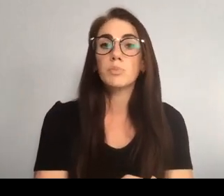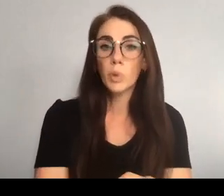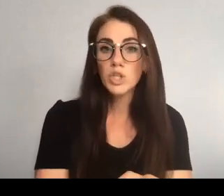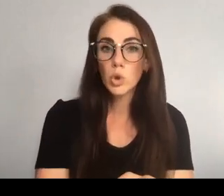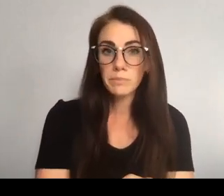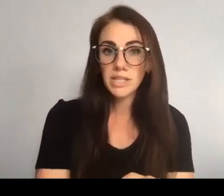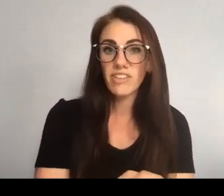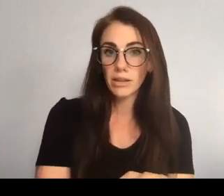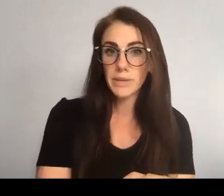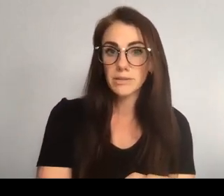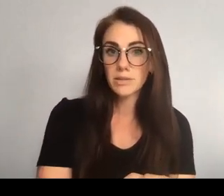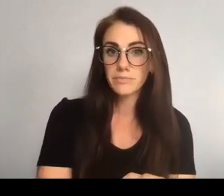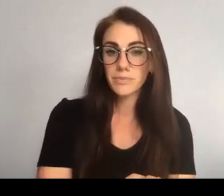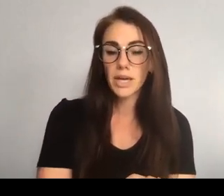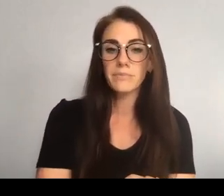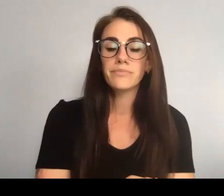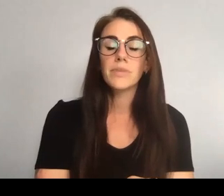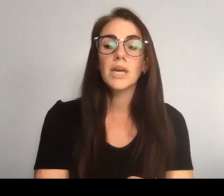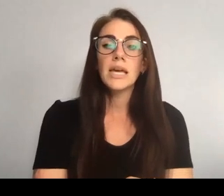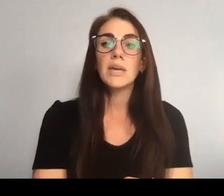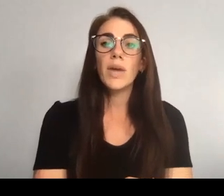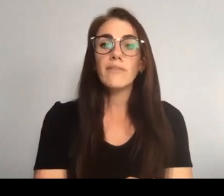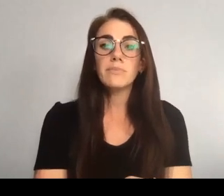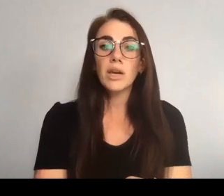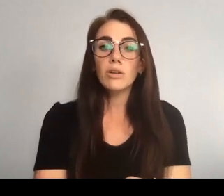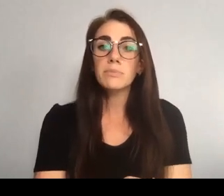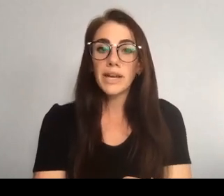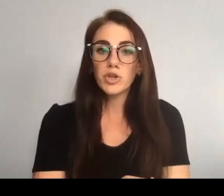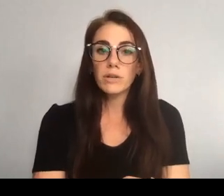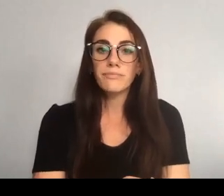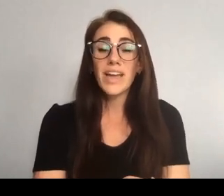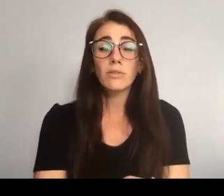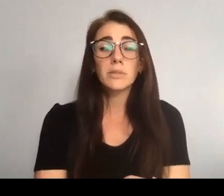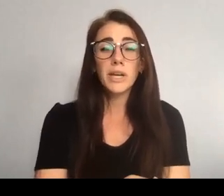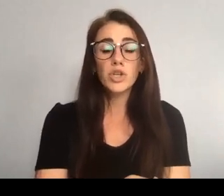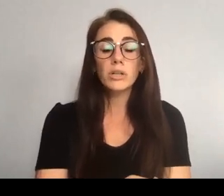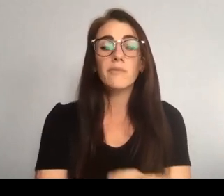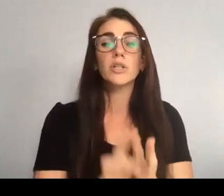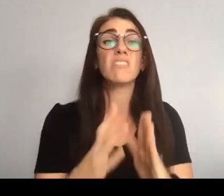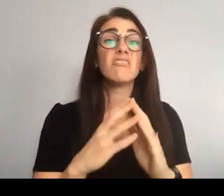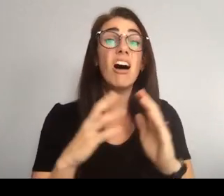prescriptive elements. Ok, then we have something called depiction now depiction covers a lot